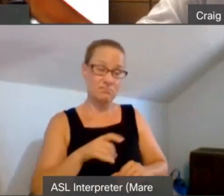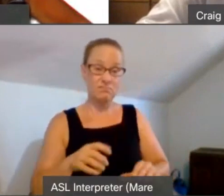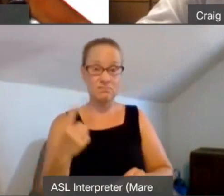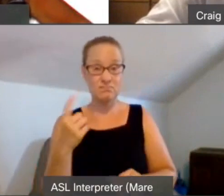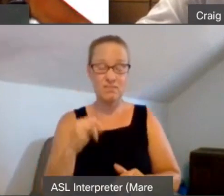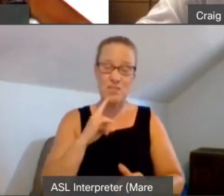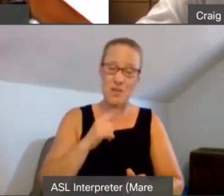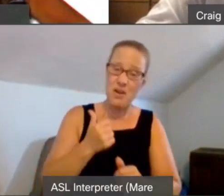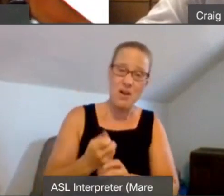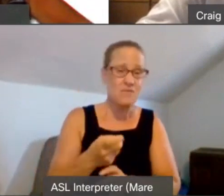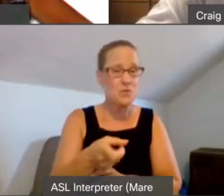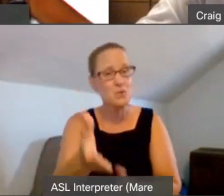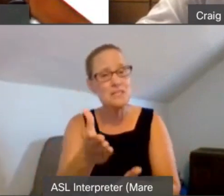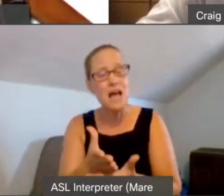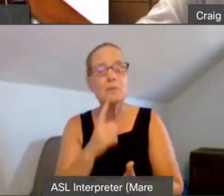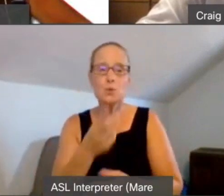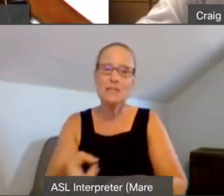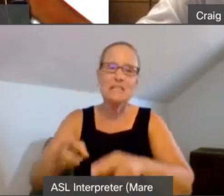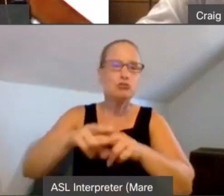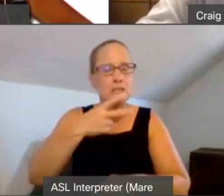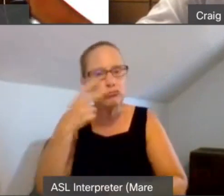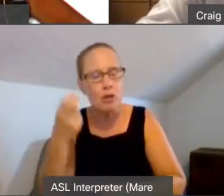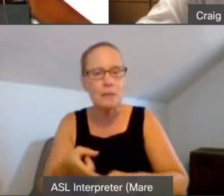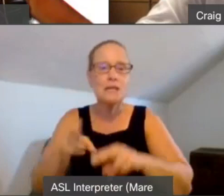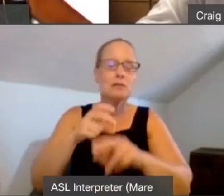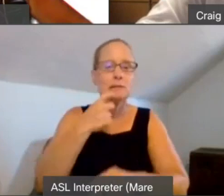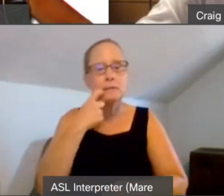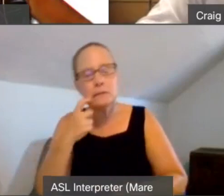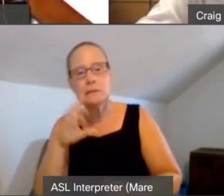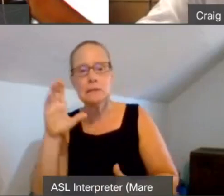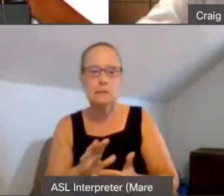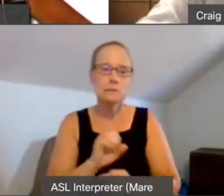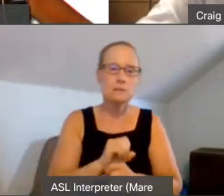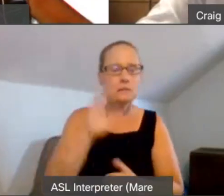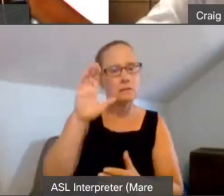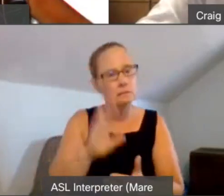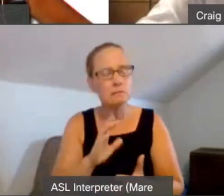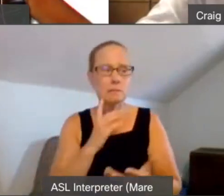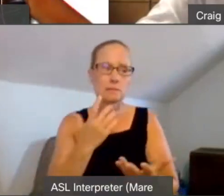increase substance use, decrease employment, increase emotional distress so it is basically violates